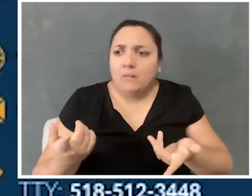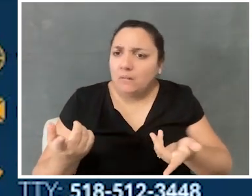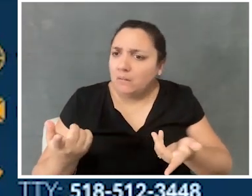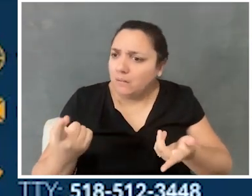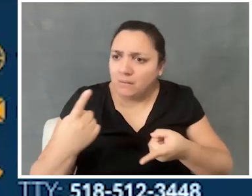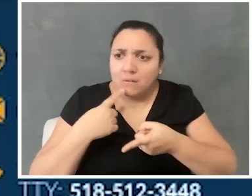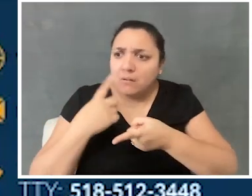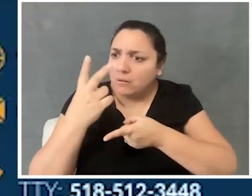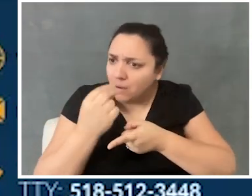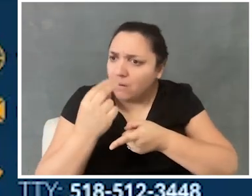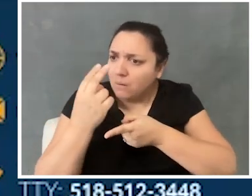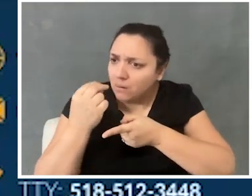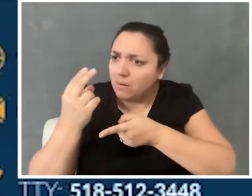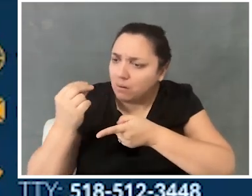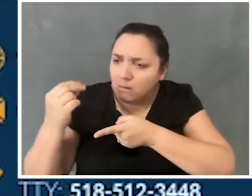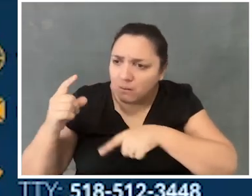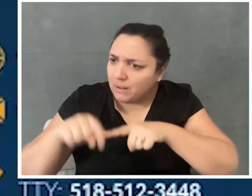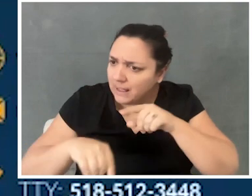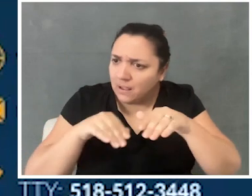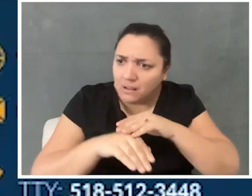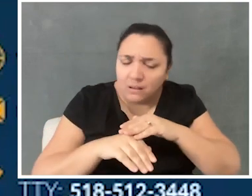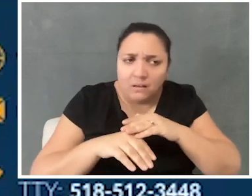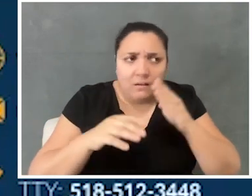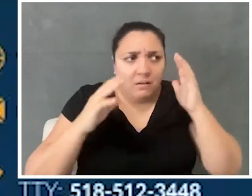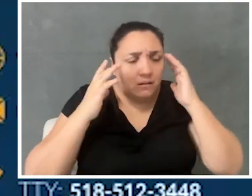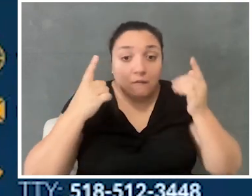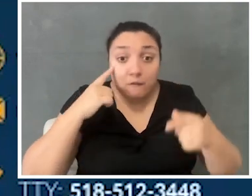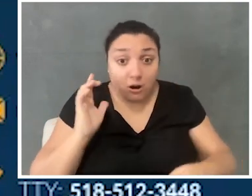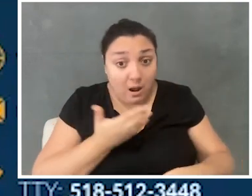that polling sites are not accessible to our clients.